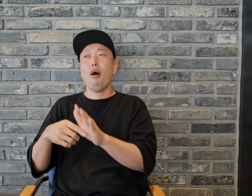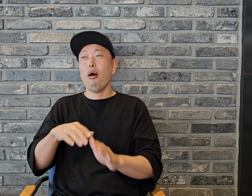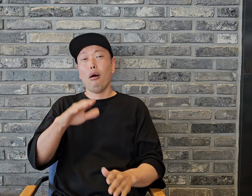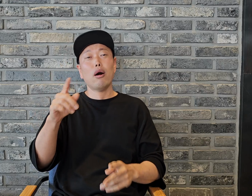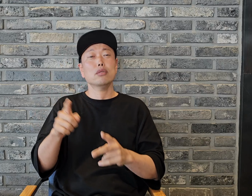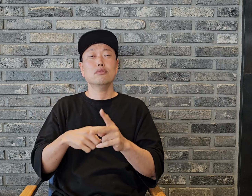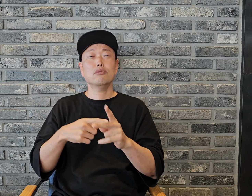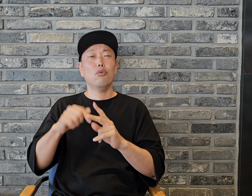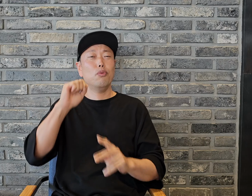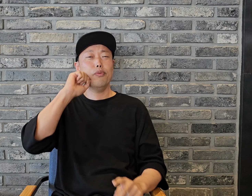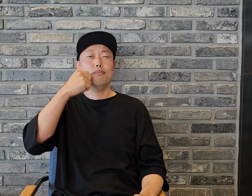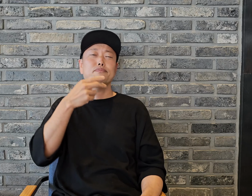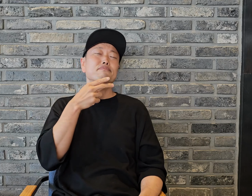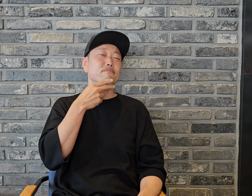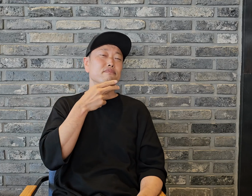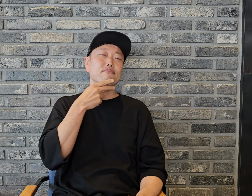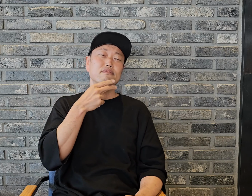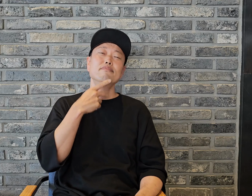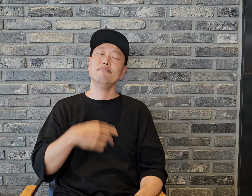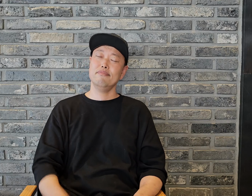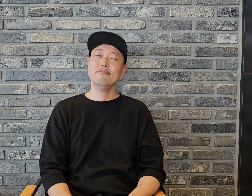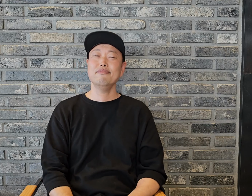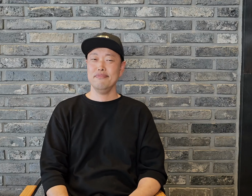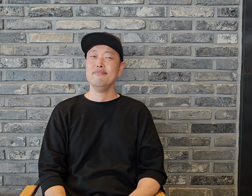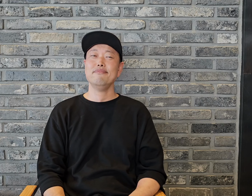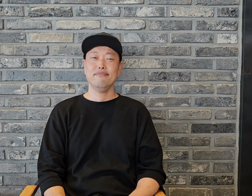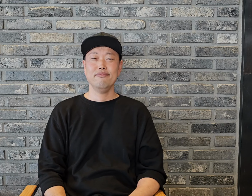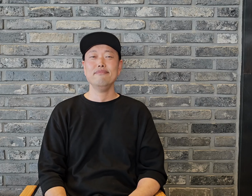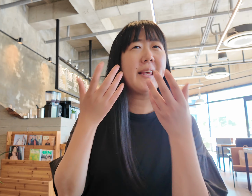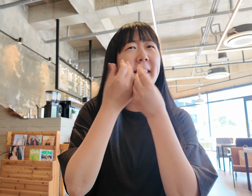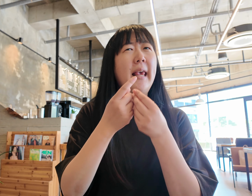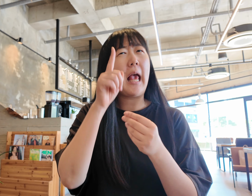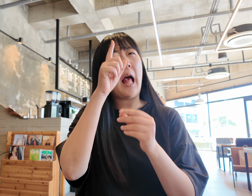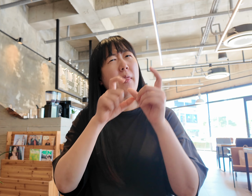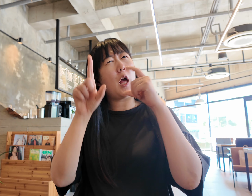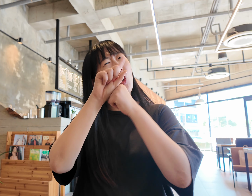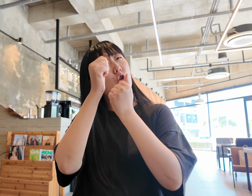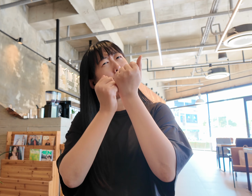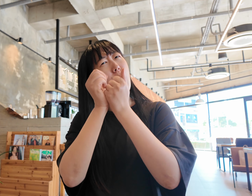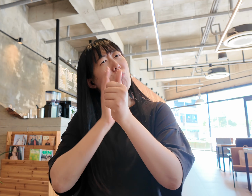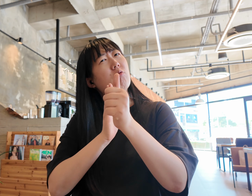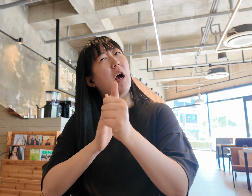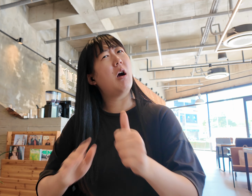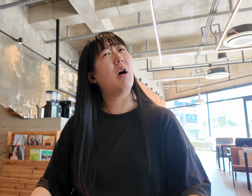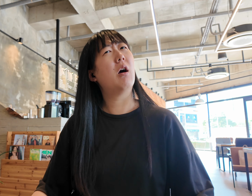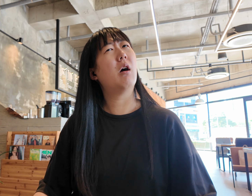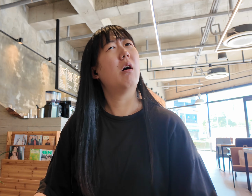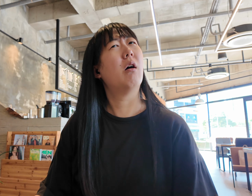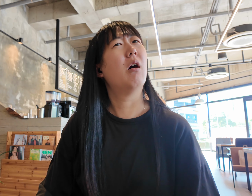there is no difficulty in understanding everything. Please explain with just one more example.